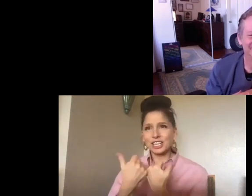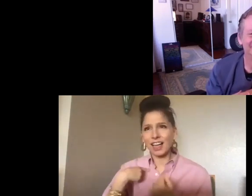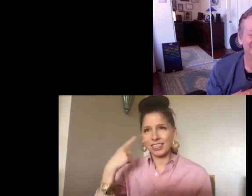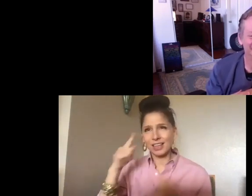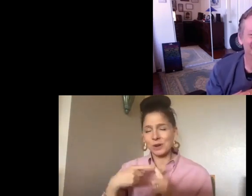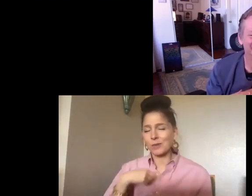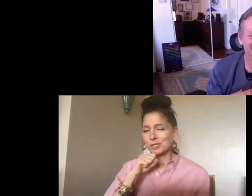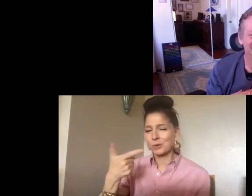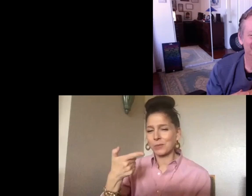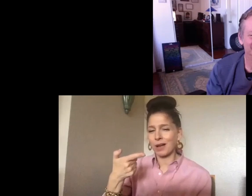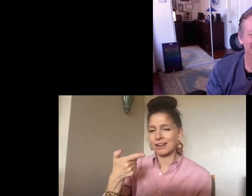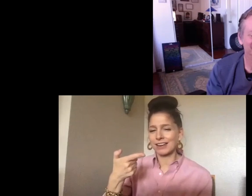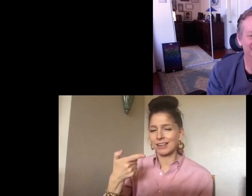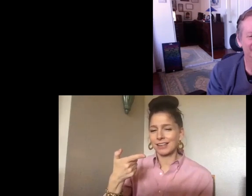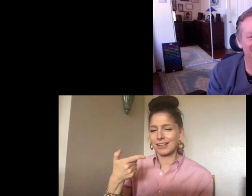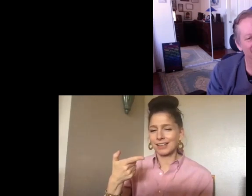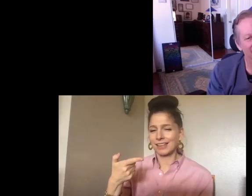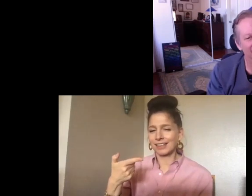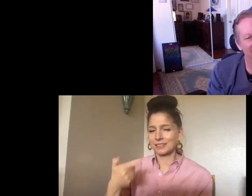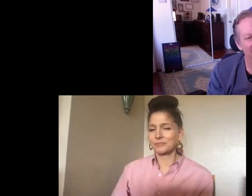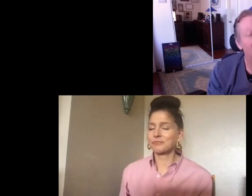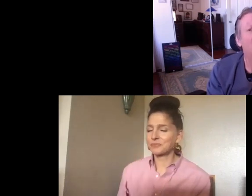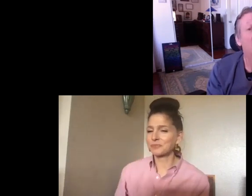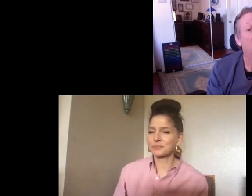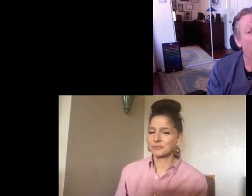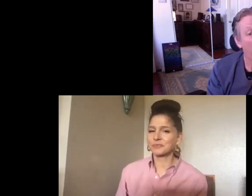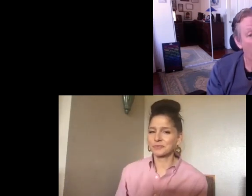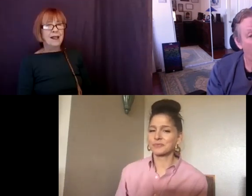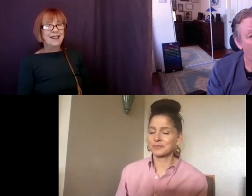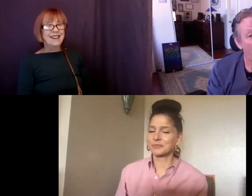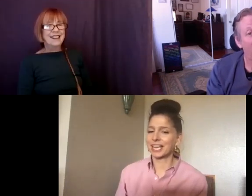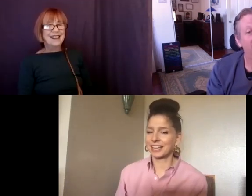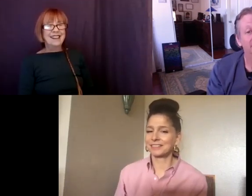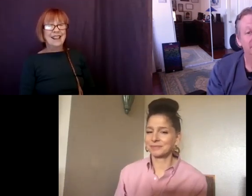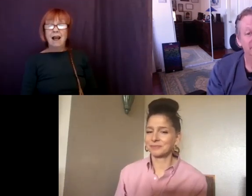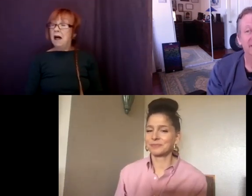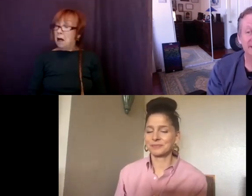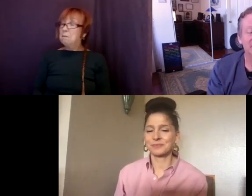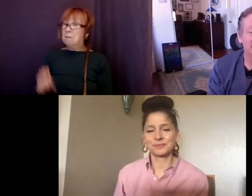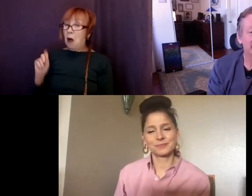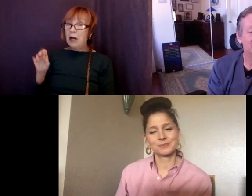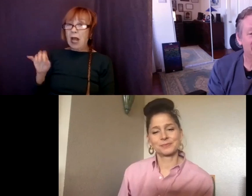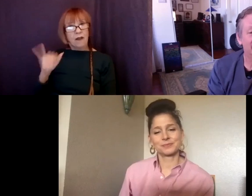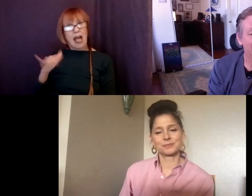DAVID - Okay. Well that's a good age to get an agent.